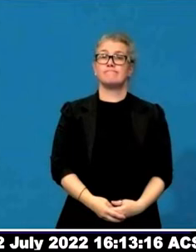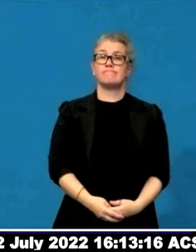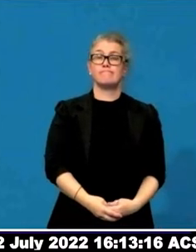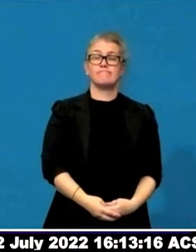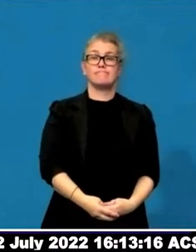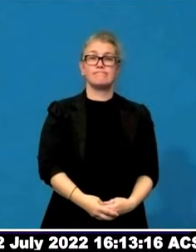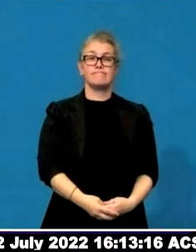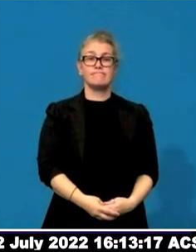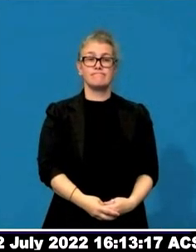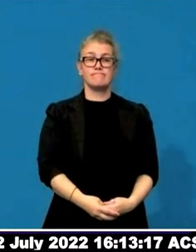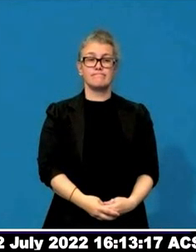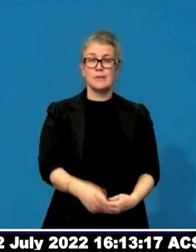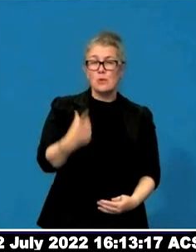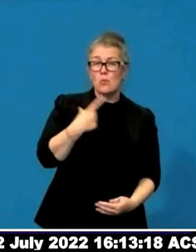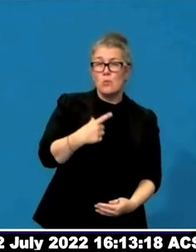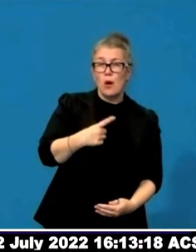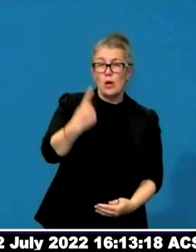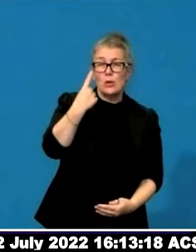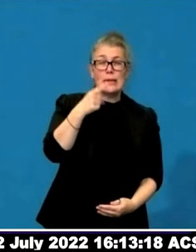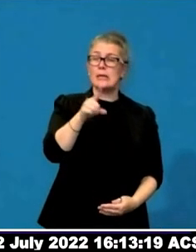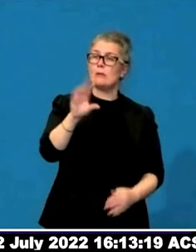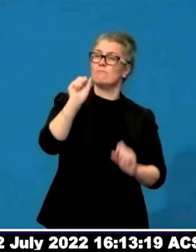And why - why do you think they don't understand?